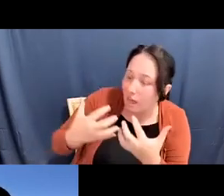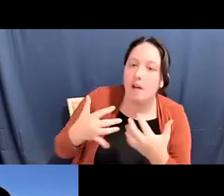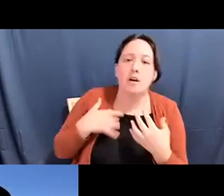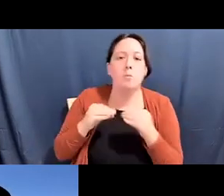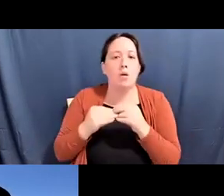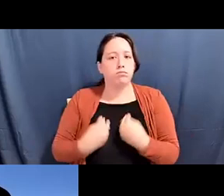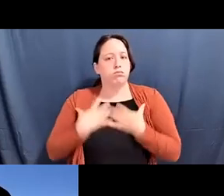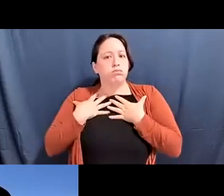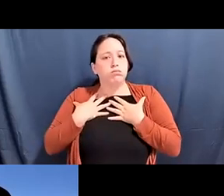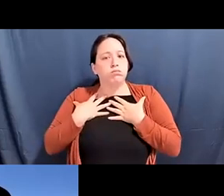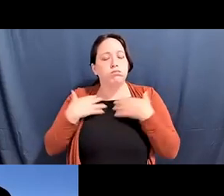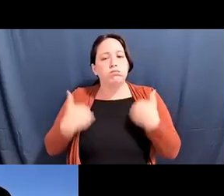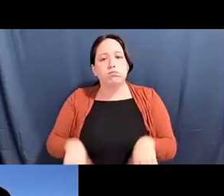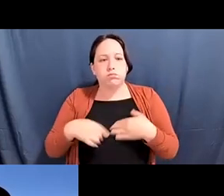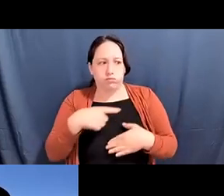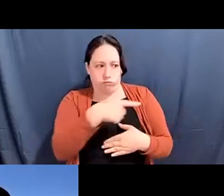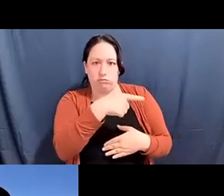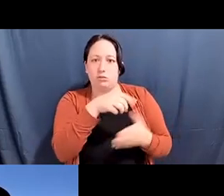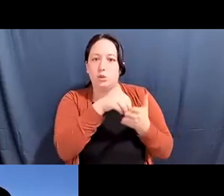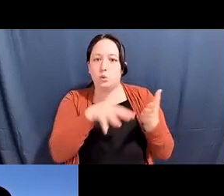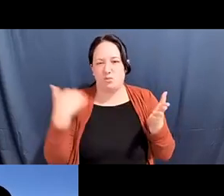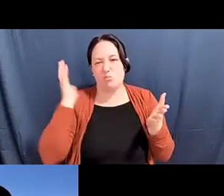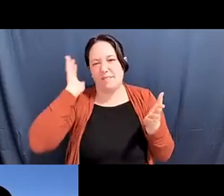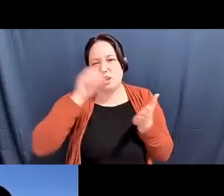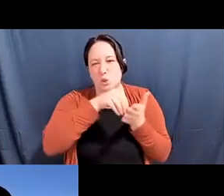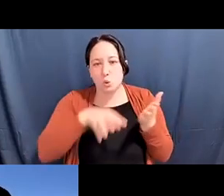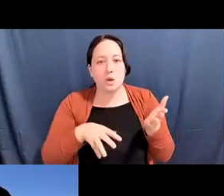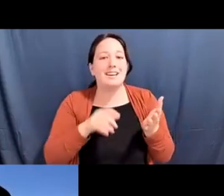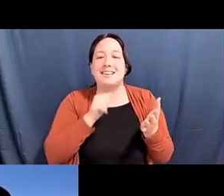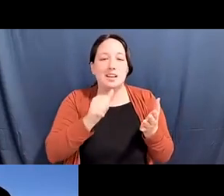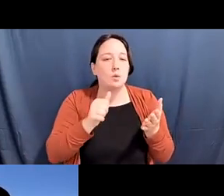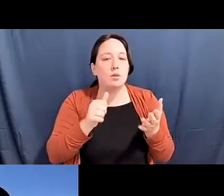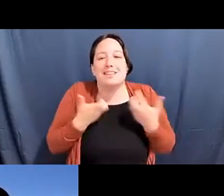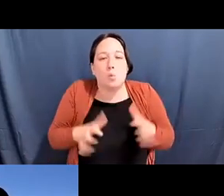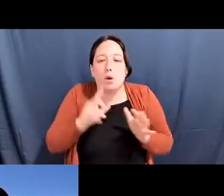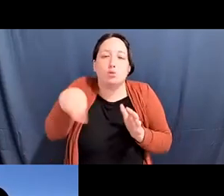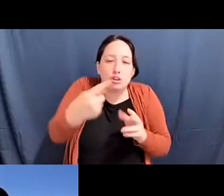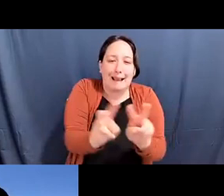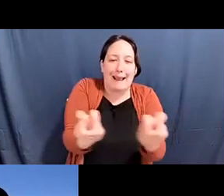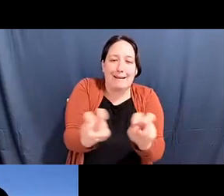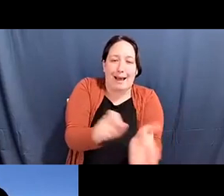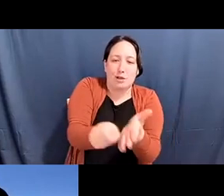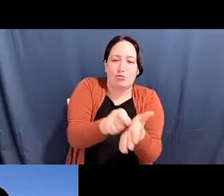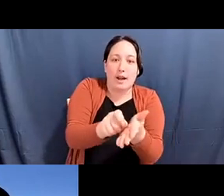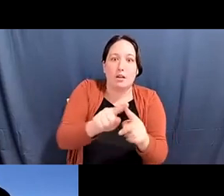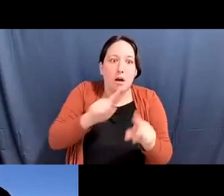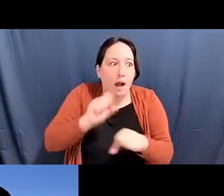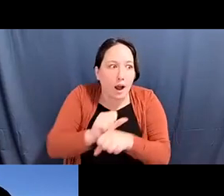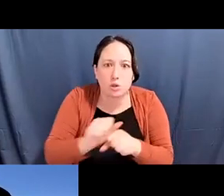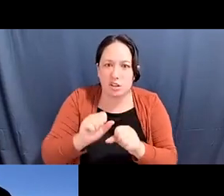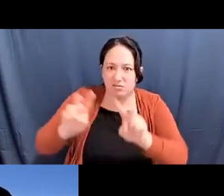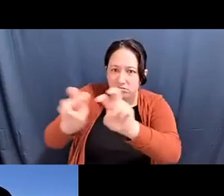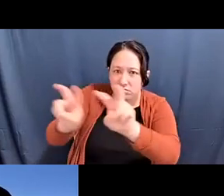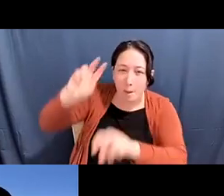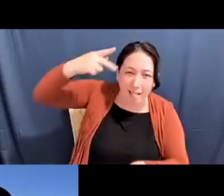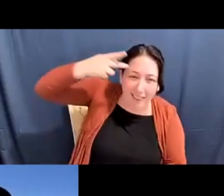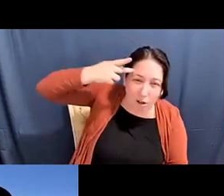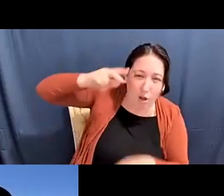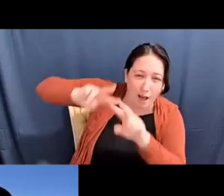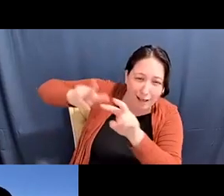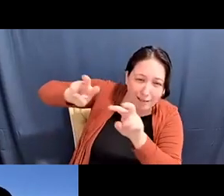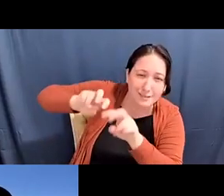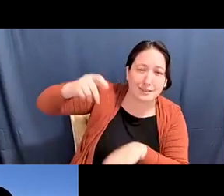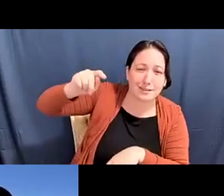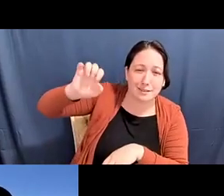Katherine Lee: to start doing writing that wasn't just analyzing texts, but to actually do political analysis of texts, I think he became an English major.